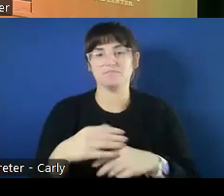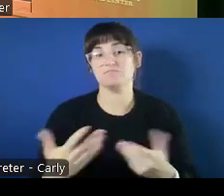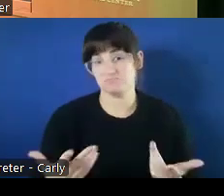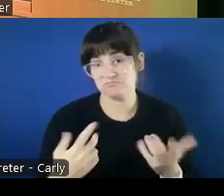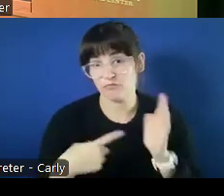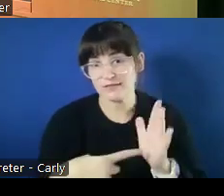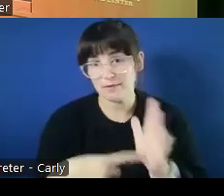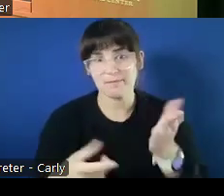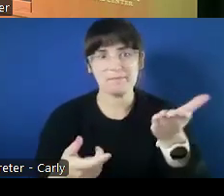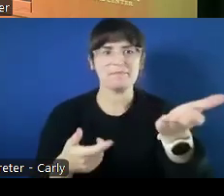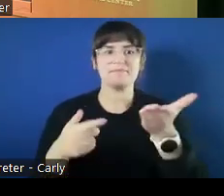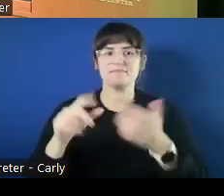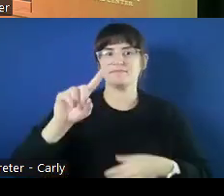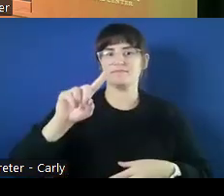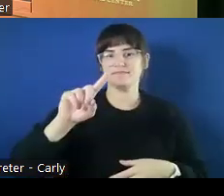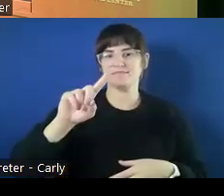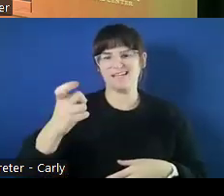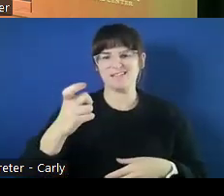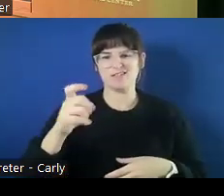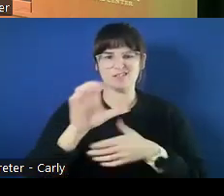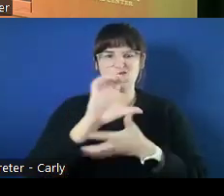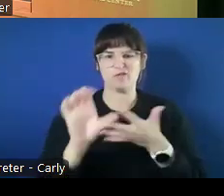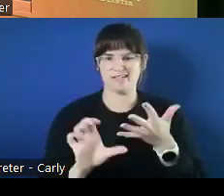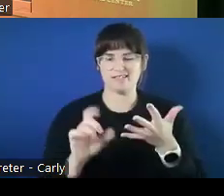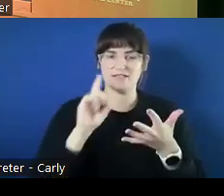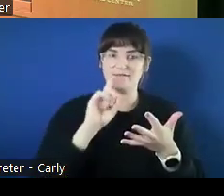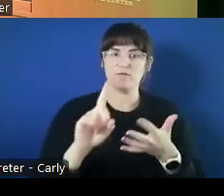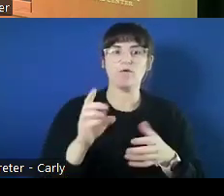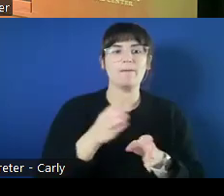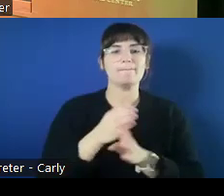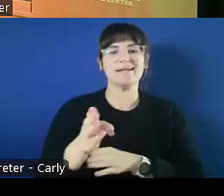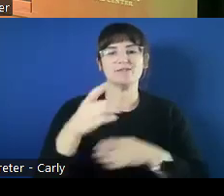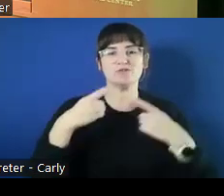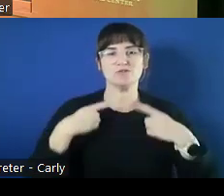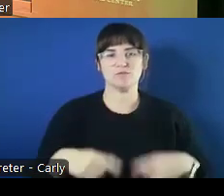diagnostic criteria for major depressive disorder and generalized anxiety disorder and if we think